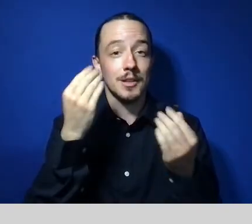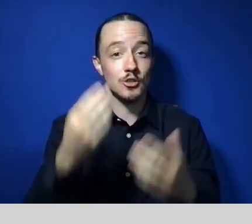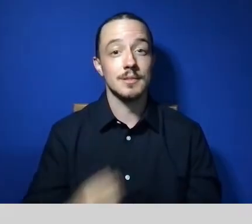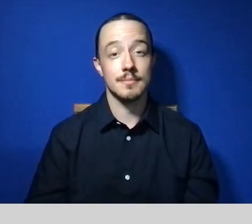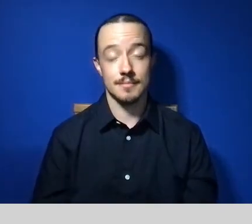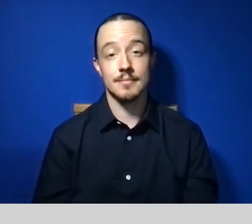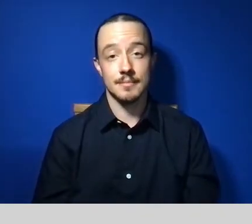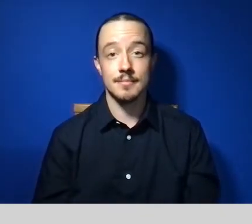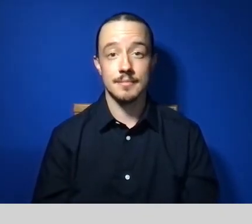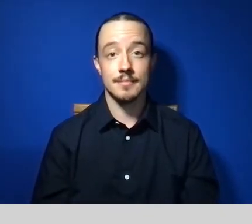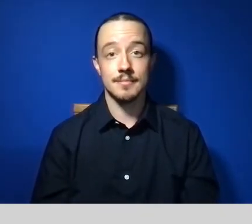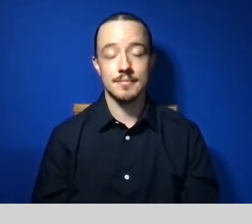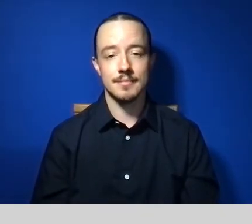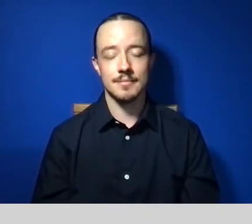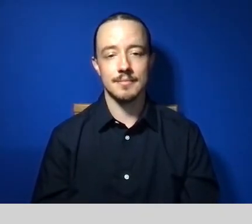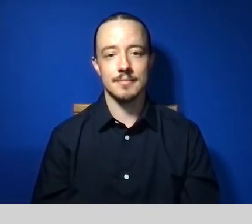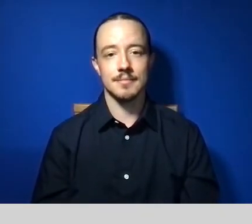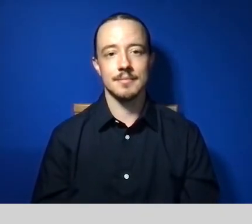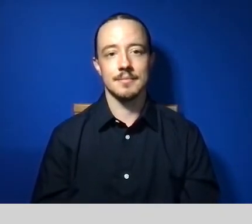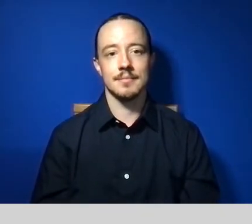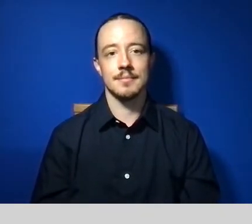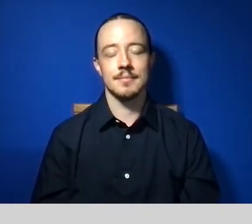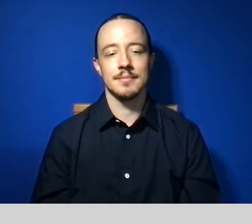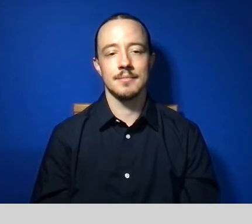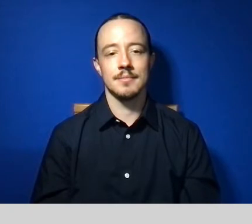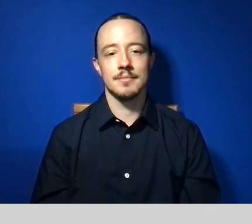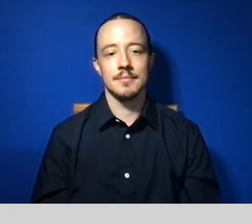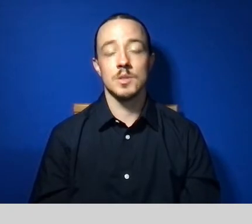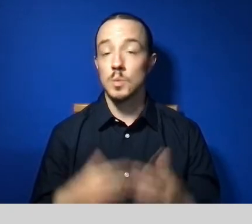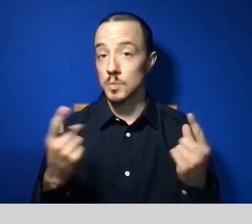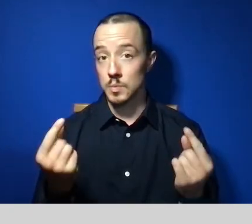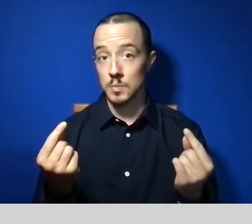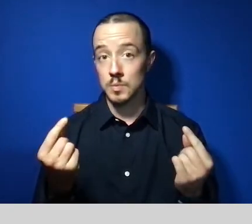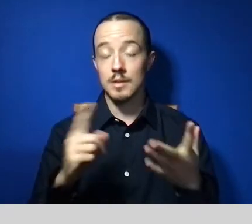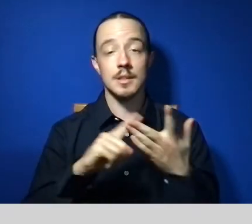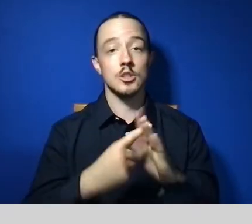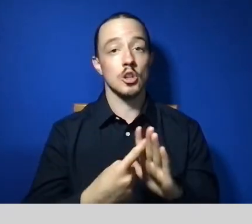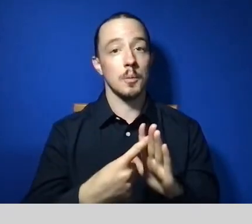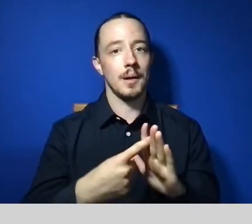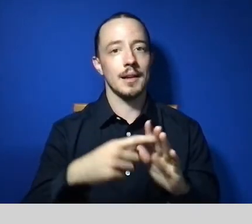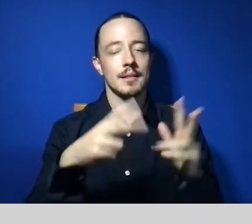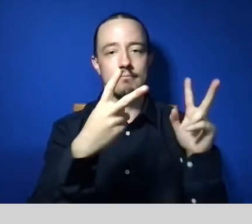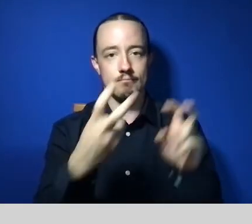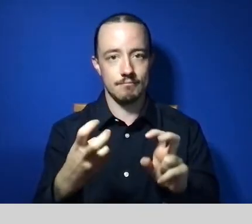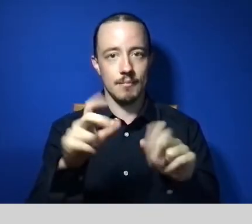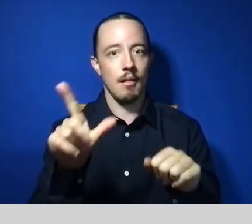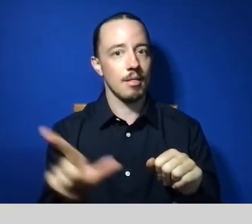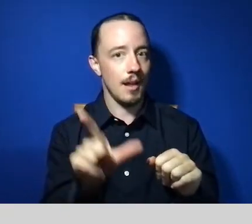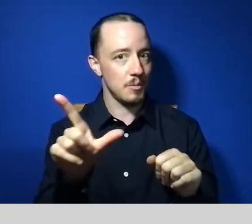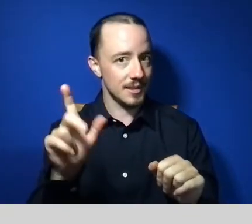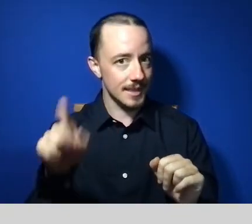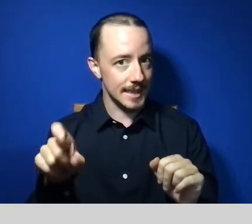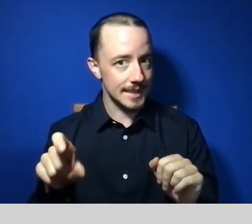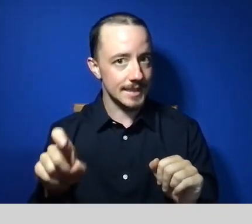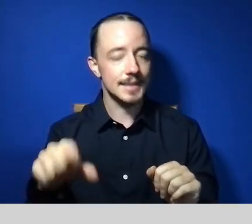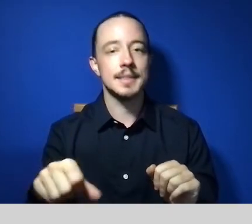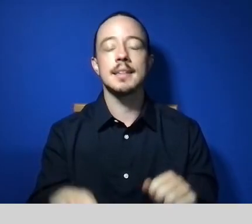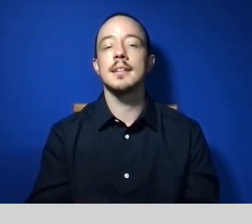So, I am going to start by reading in the libraries that I need.